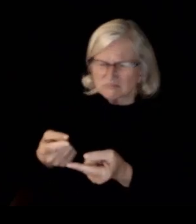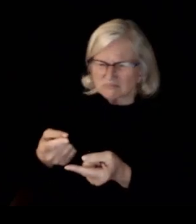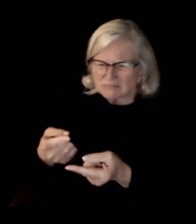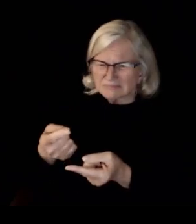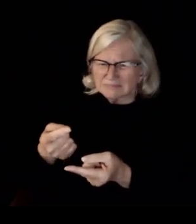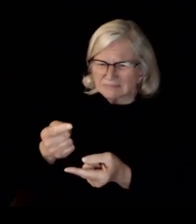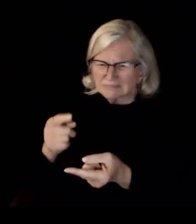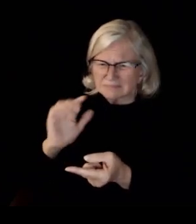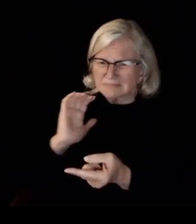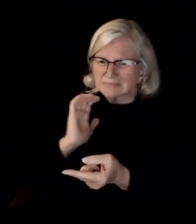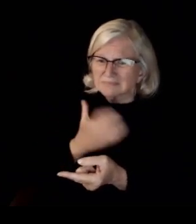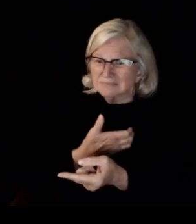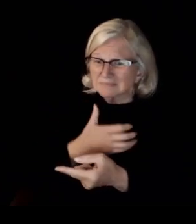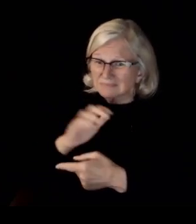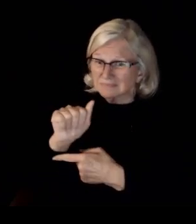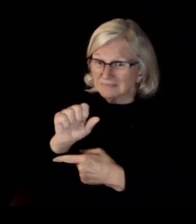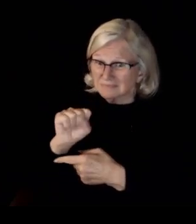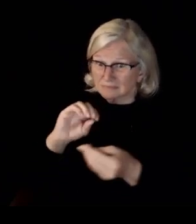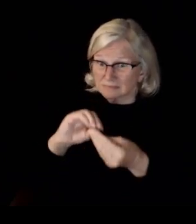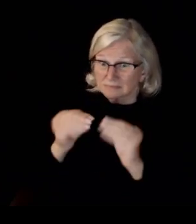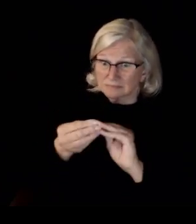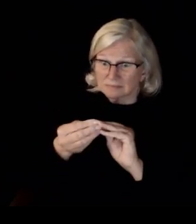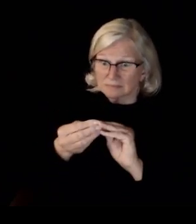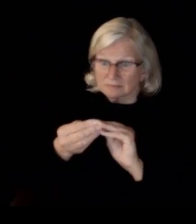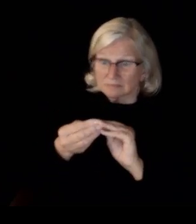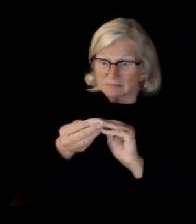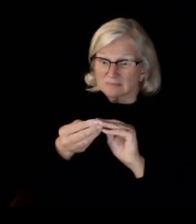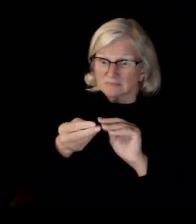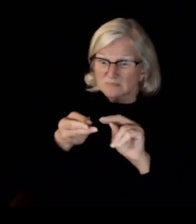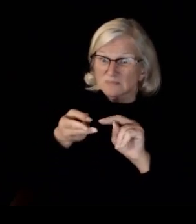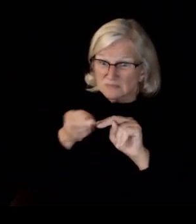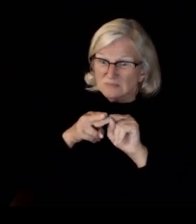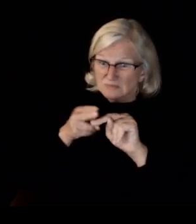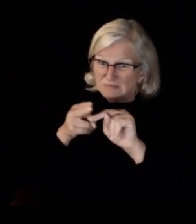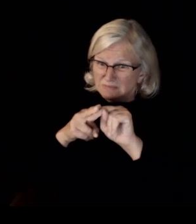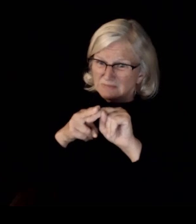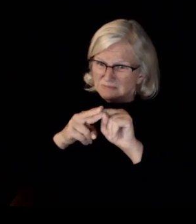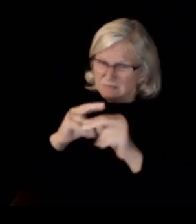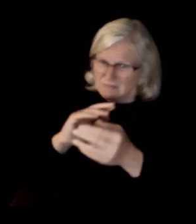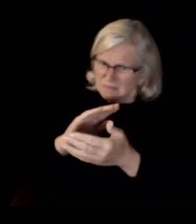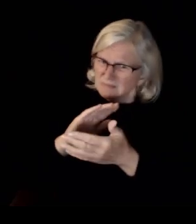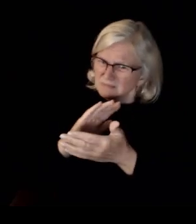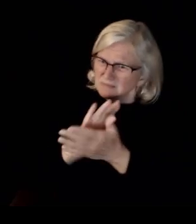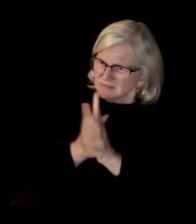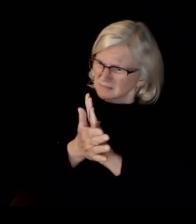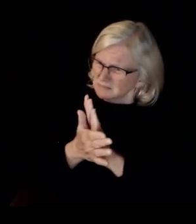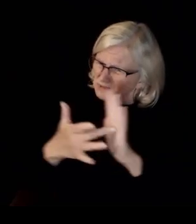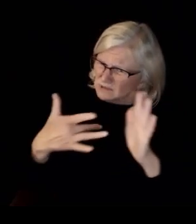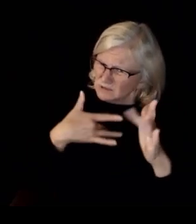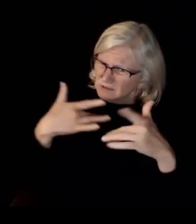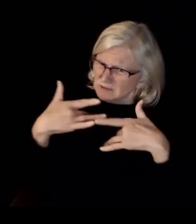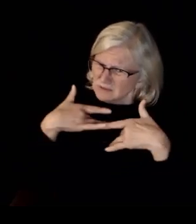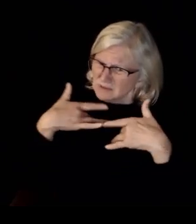on complying with the you know the health advice and the executive orders that have been issued.